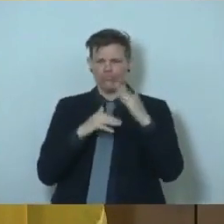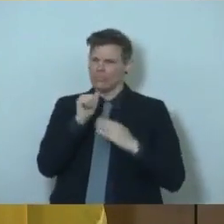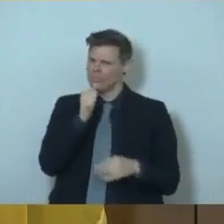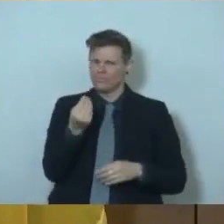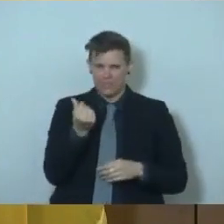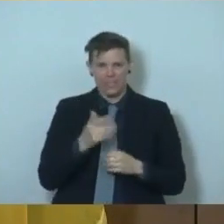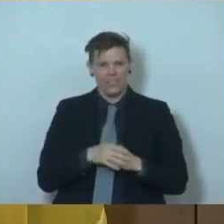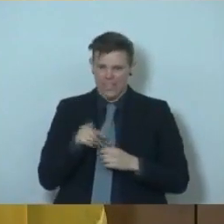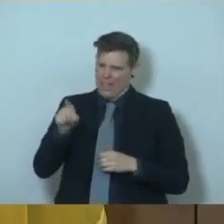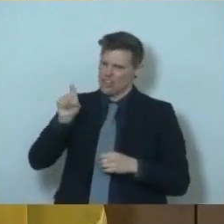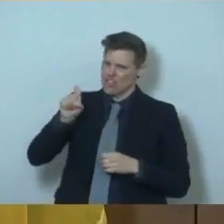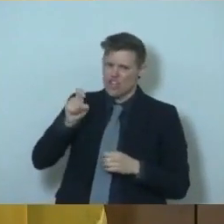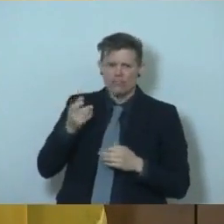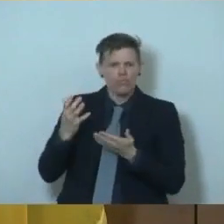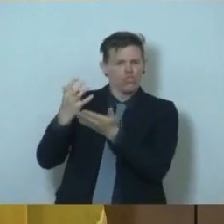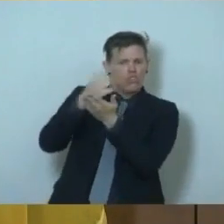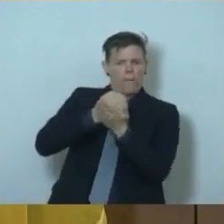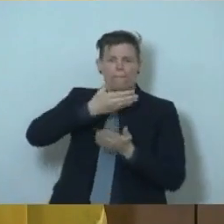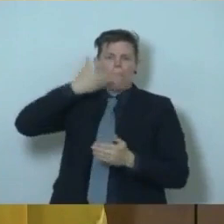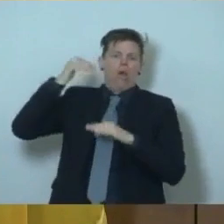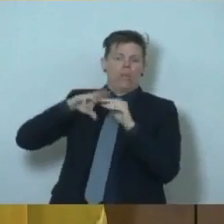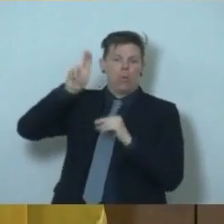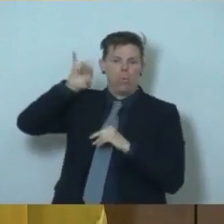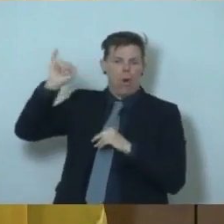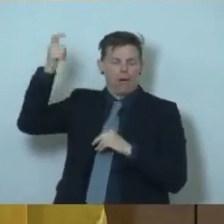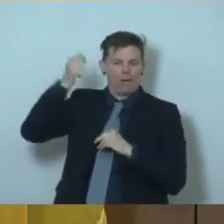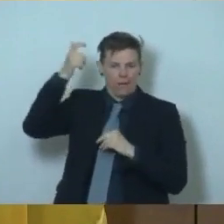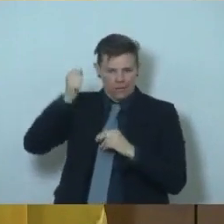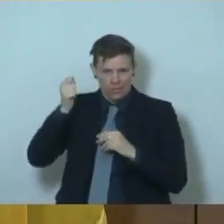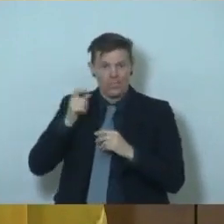YOUR WHOLESALERIES, BUT IT UT OUGHT TO BE BETTER THAN THAT.